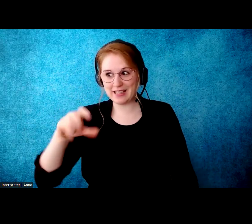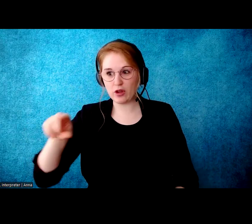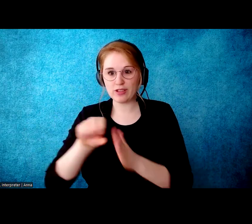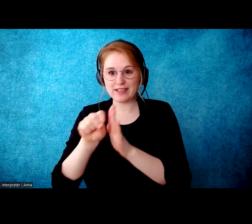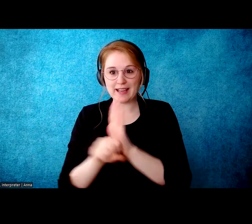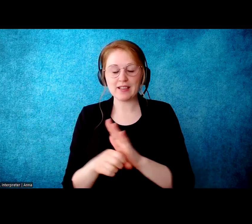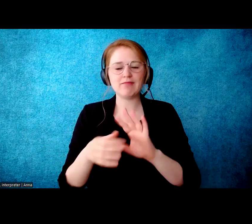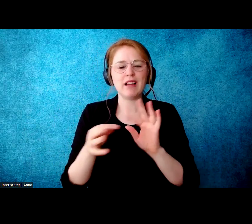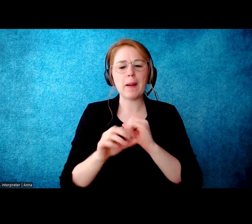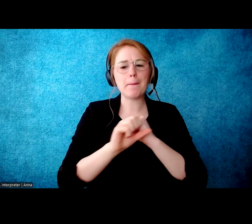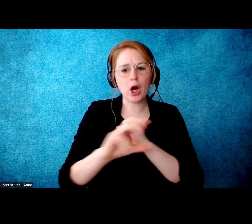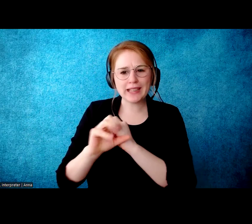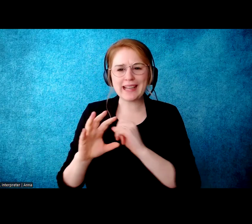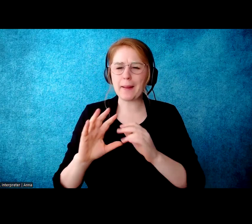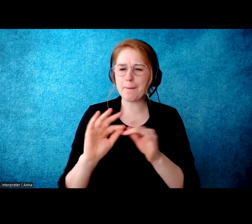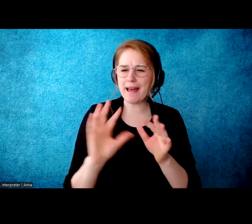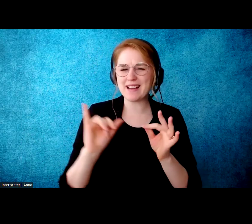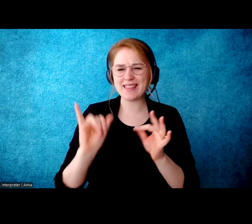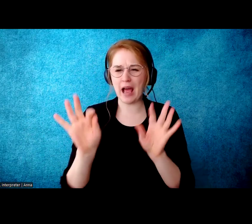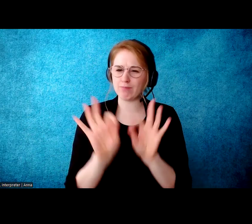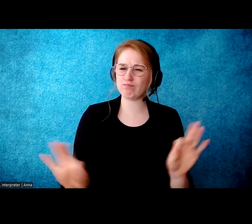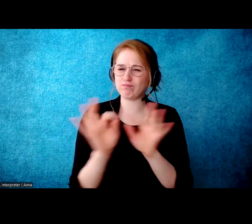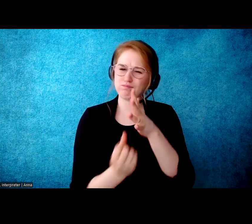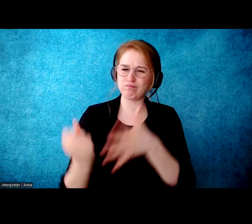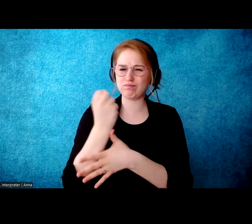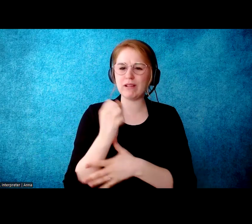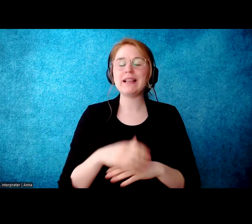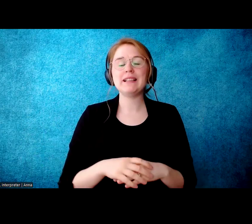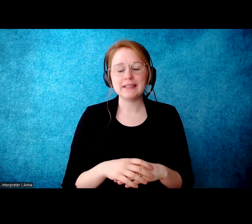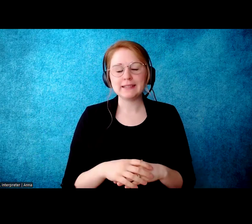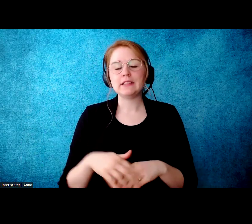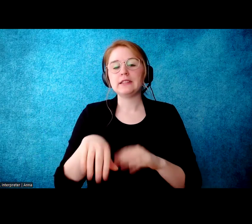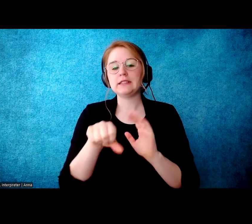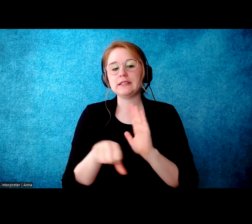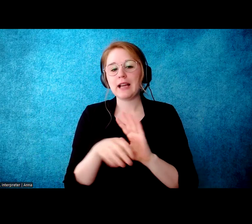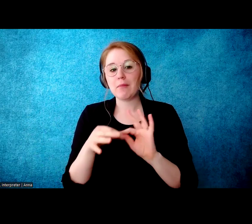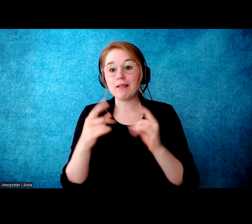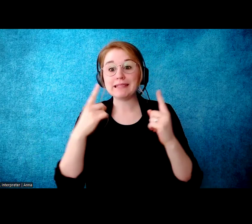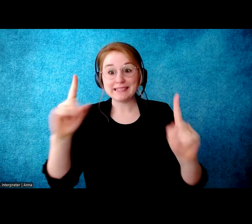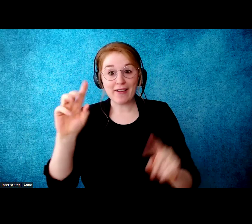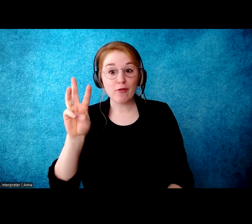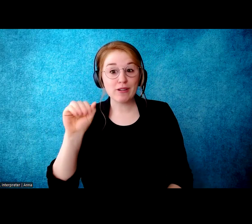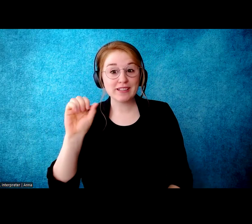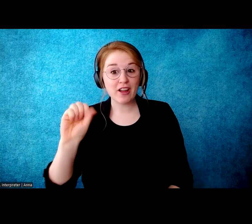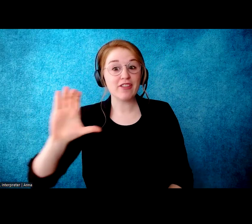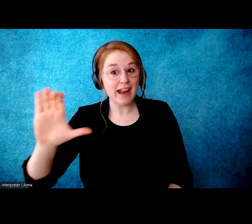and messaging as a priority and just as many states have mentioned the success of Wisconsin's experience as an interest.